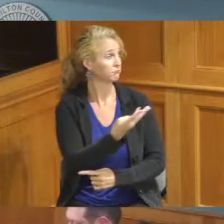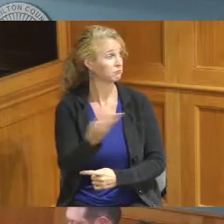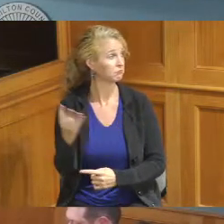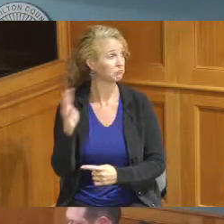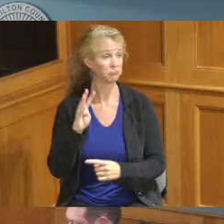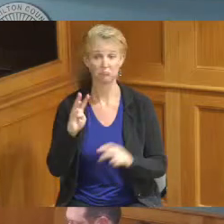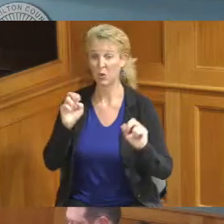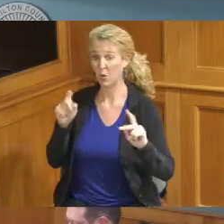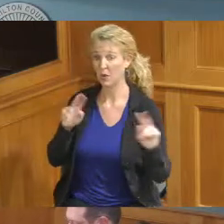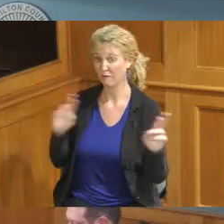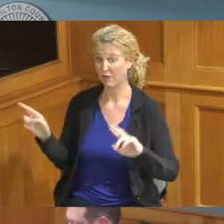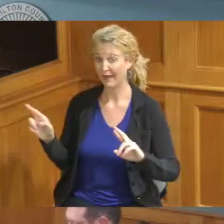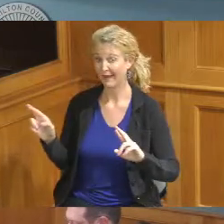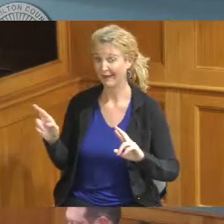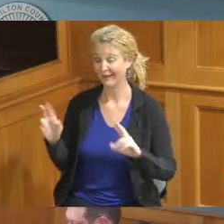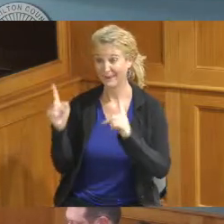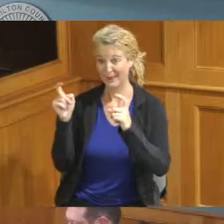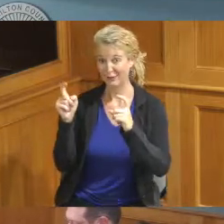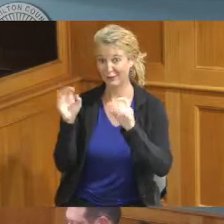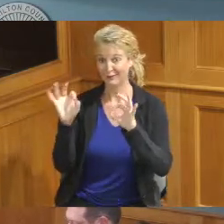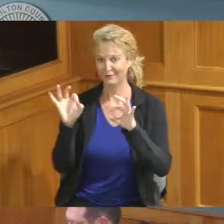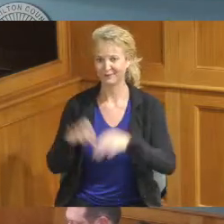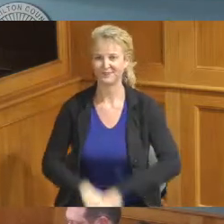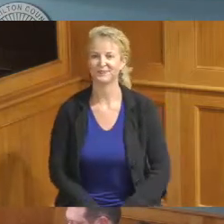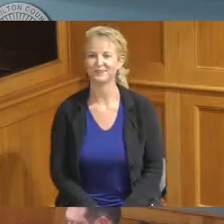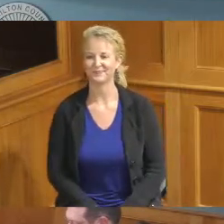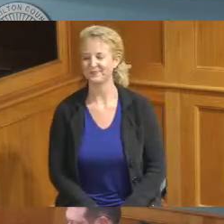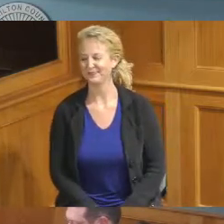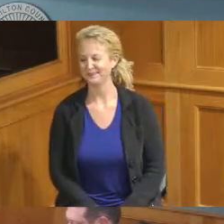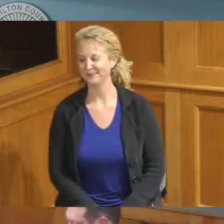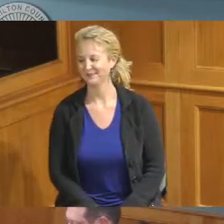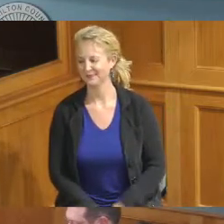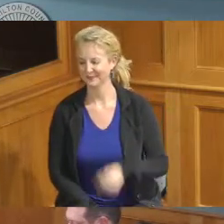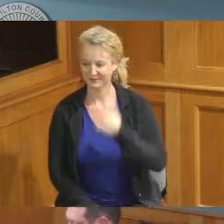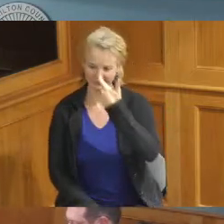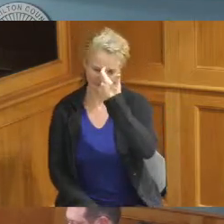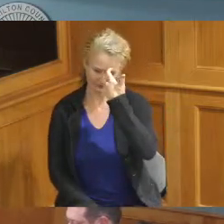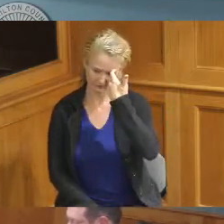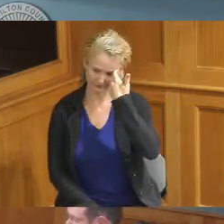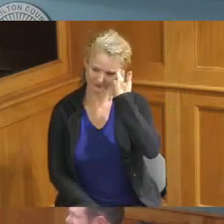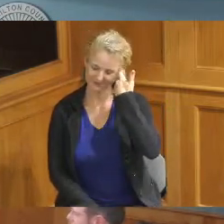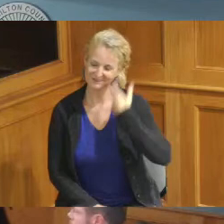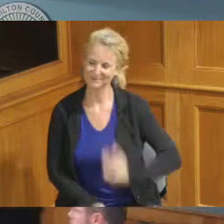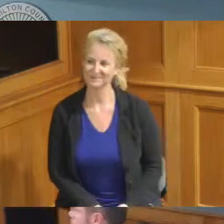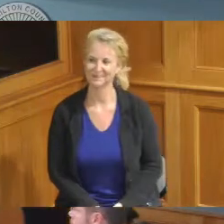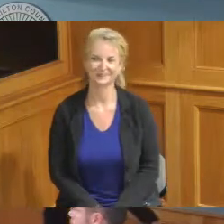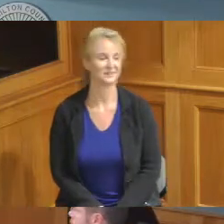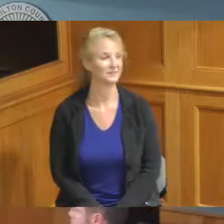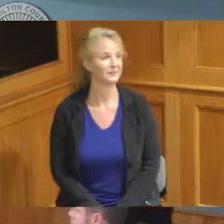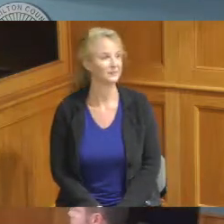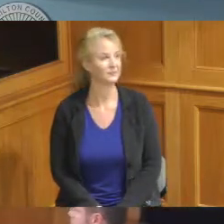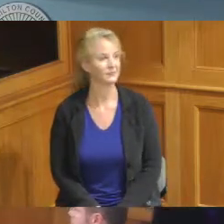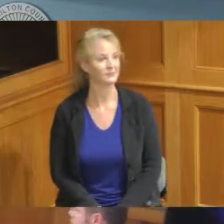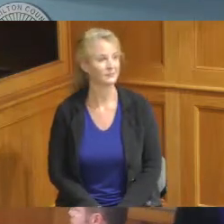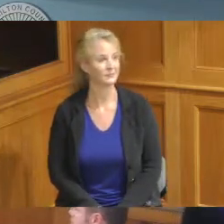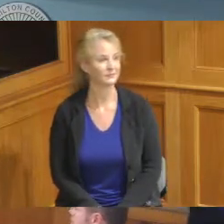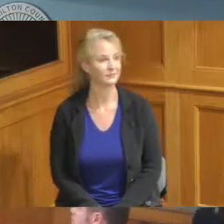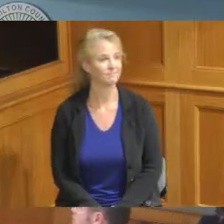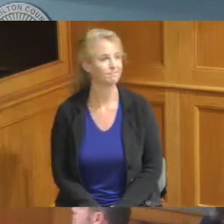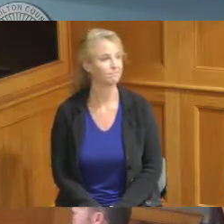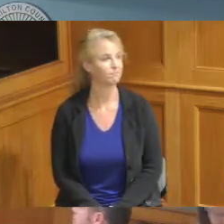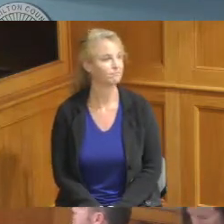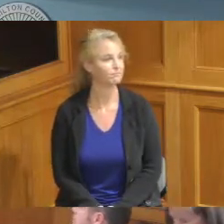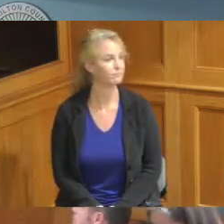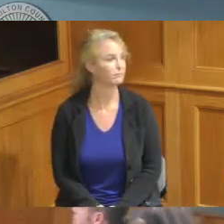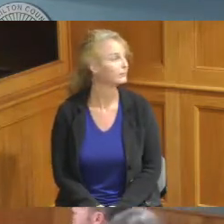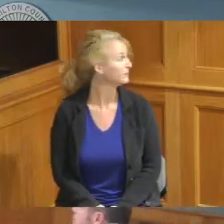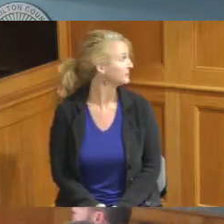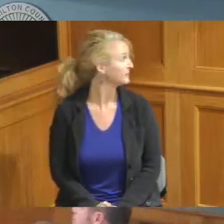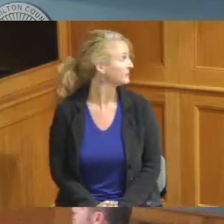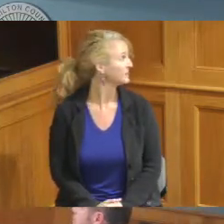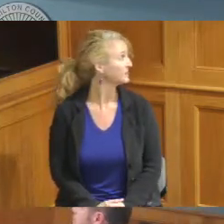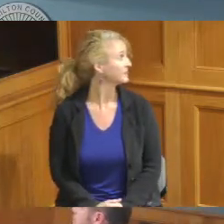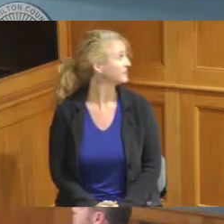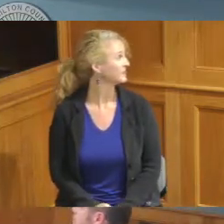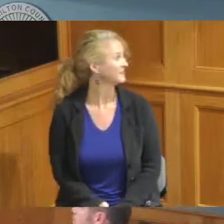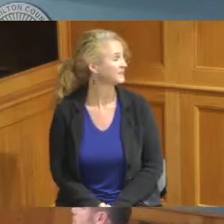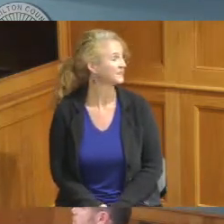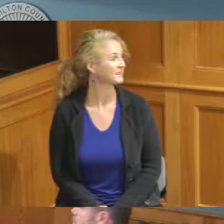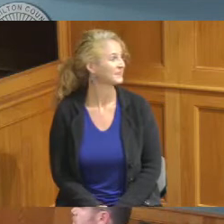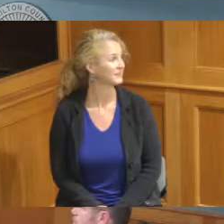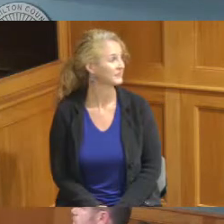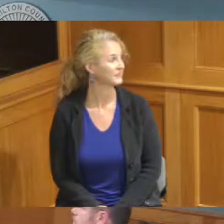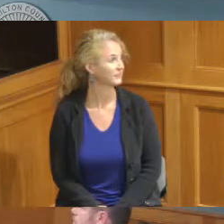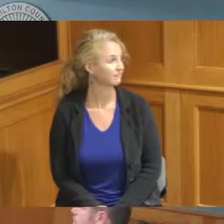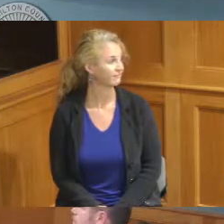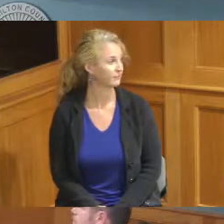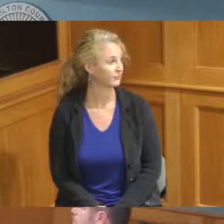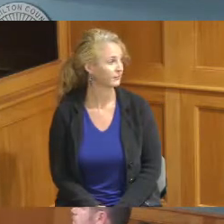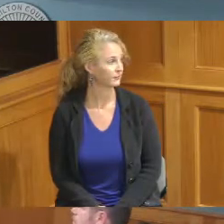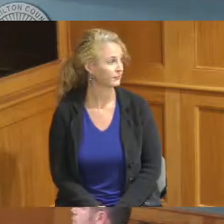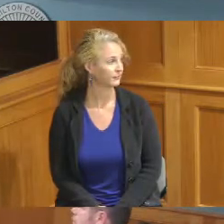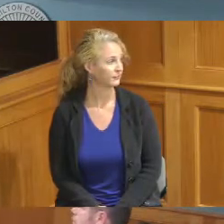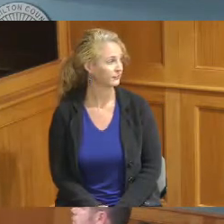we'll take a photo okay